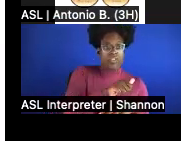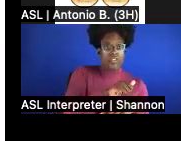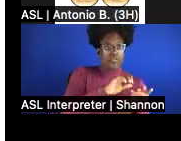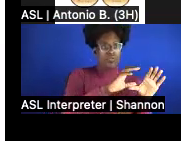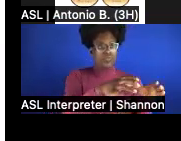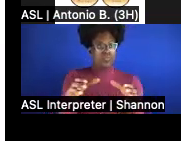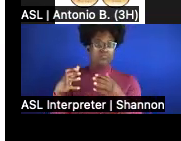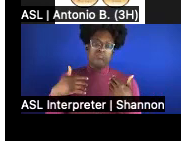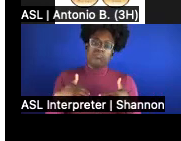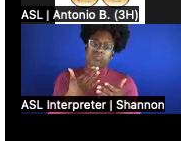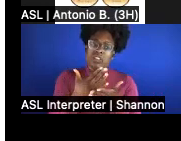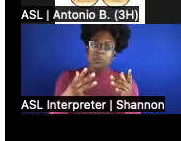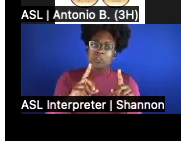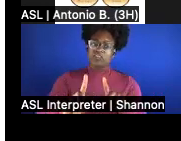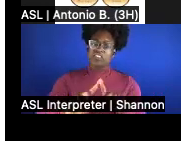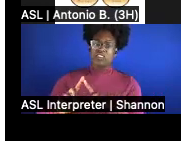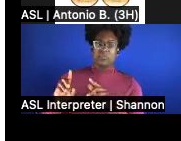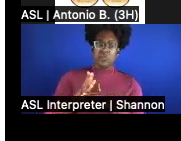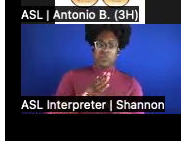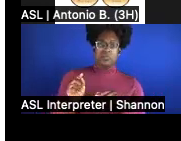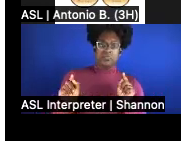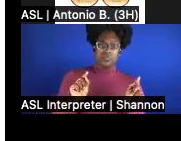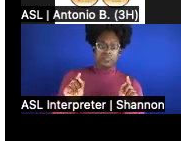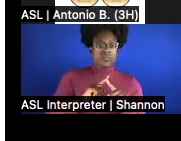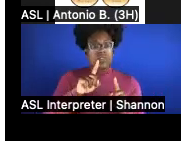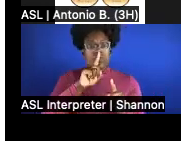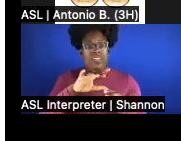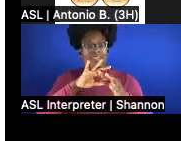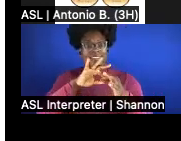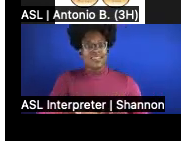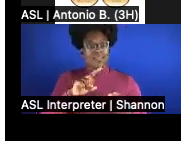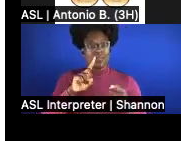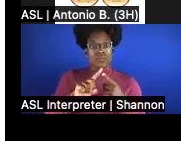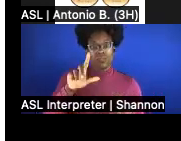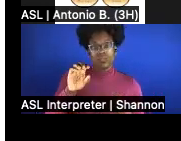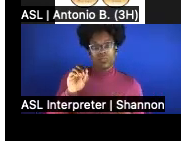comments specifically provided interpersonal and logistical support for writers, which I